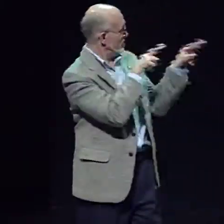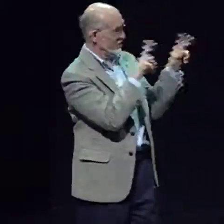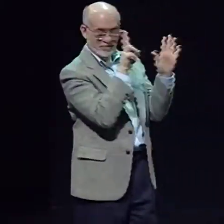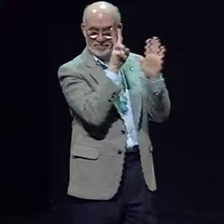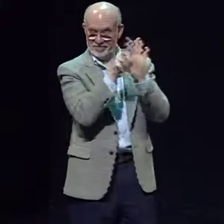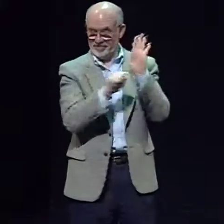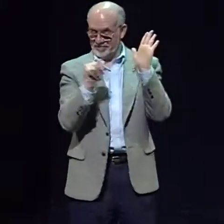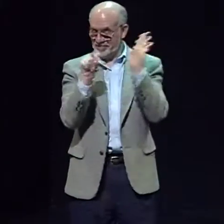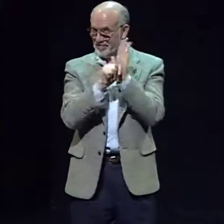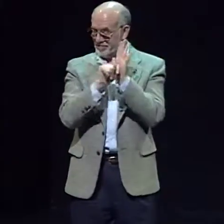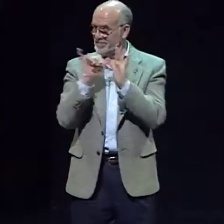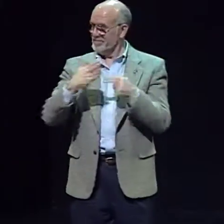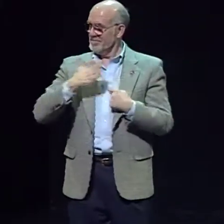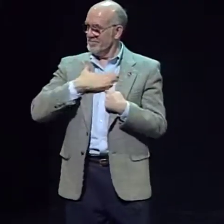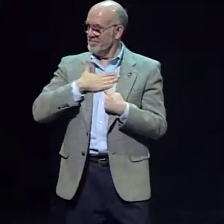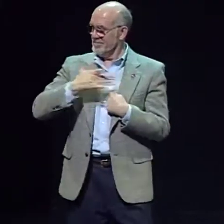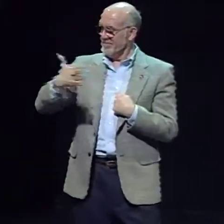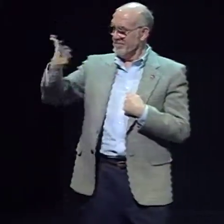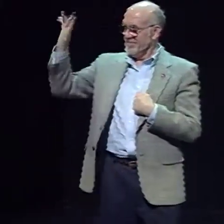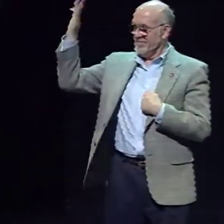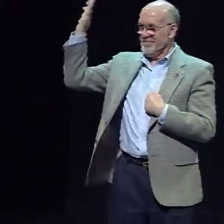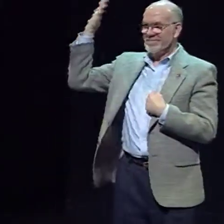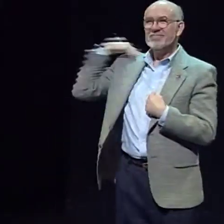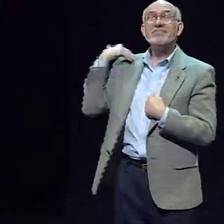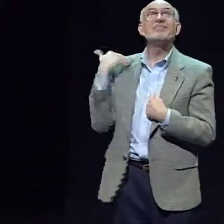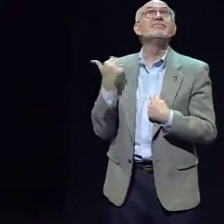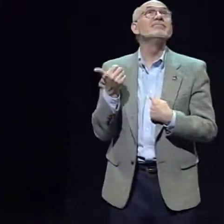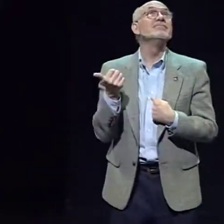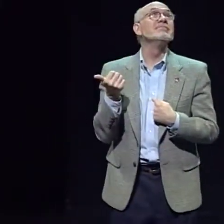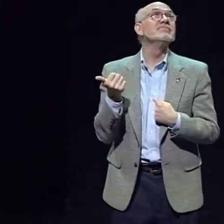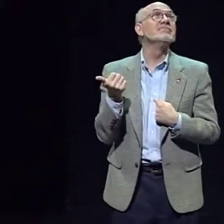AND SO ALLOW ME TO SHARE AN OLD VIDEO OF MINE,